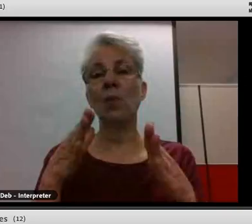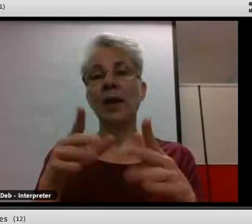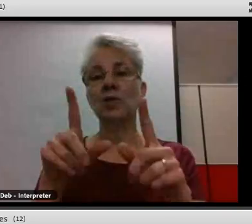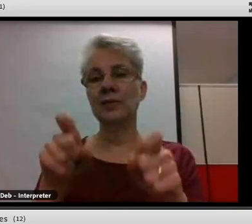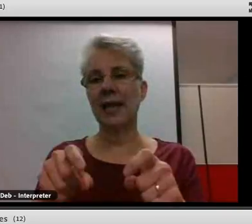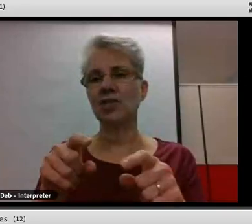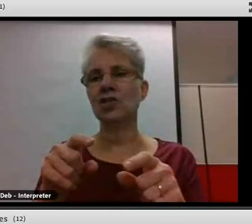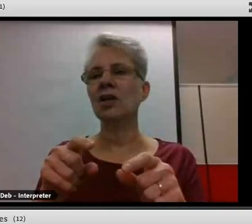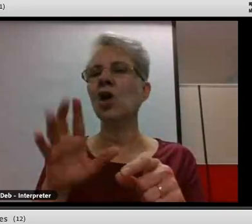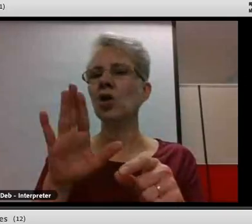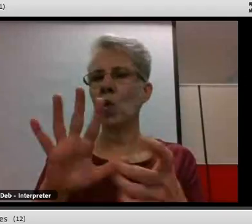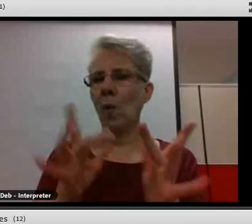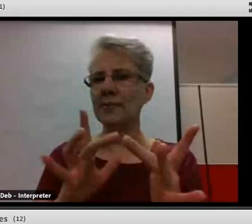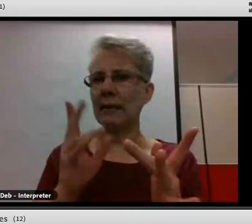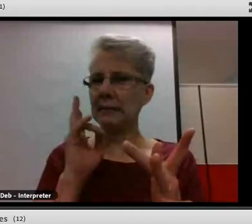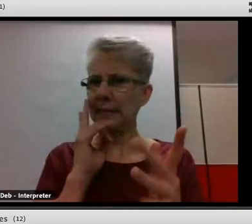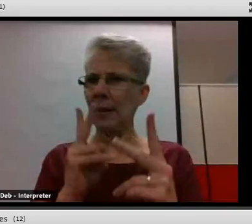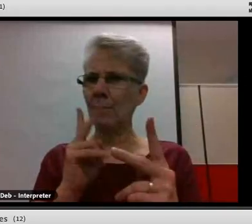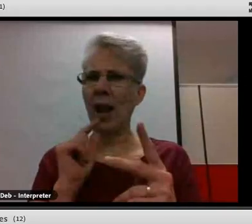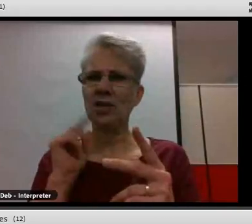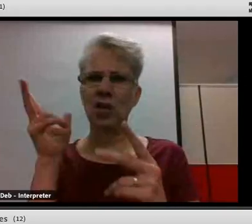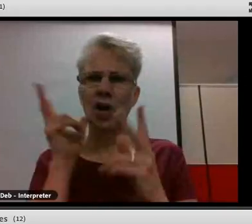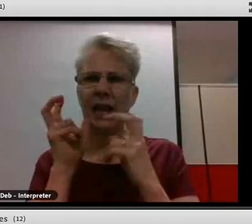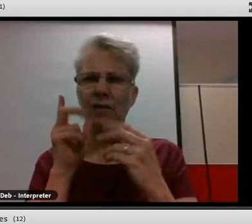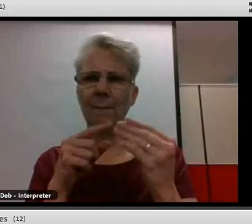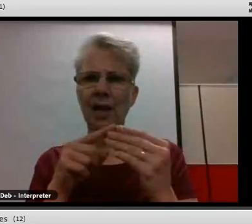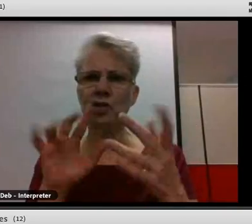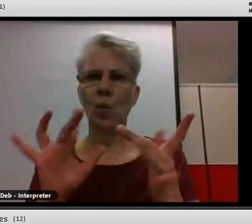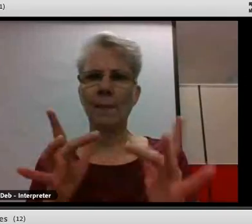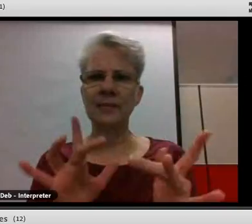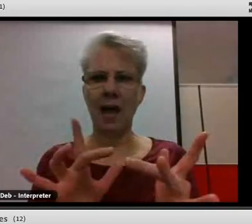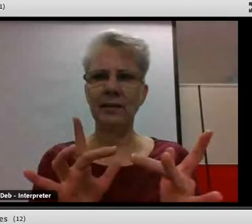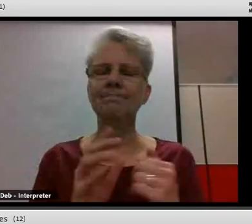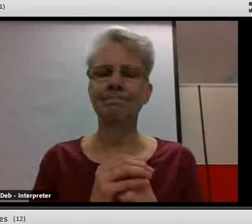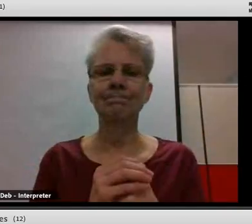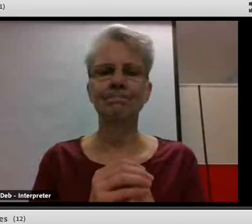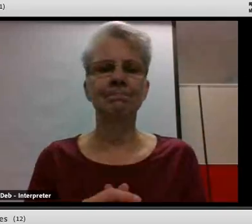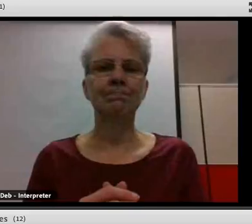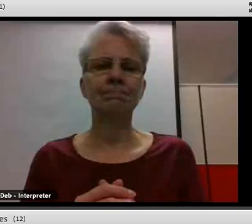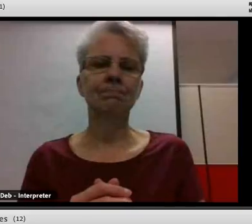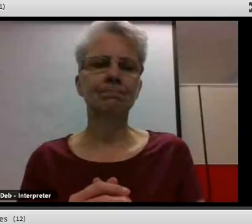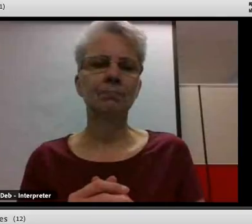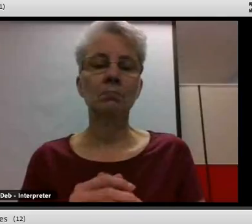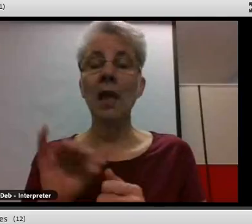who benefits from accessible design -- people with visual issues, auditory,